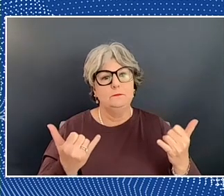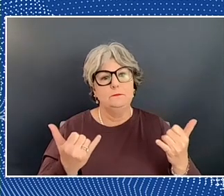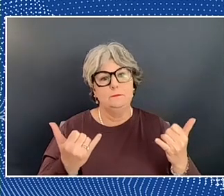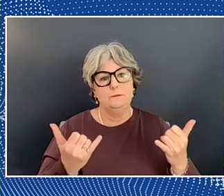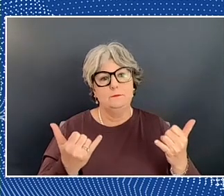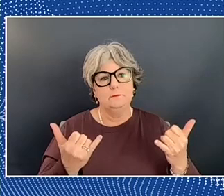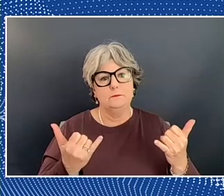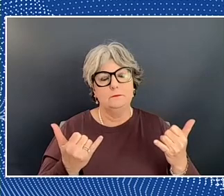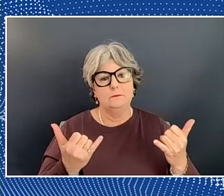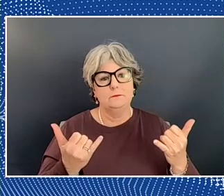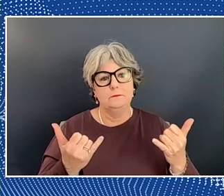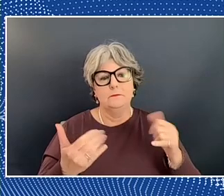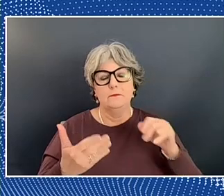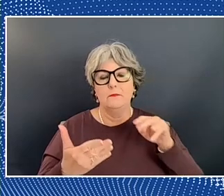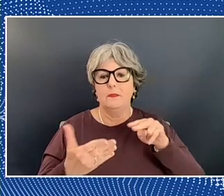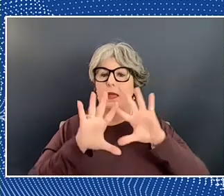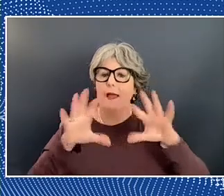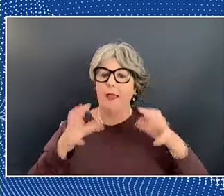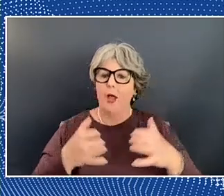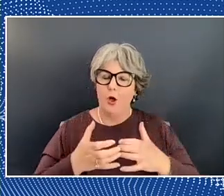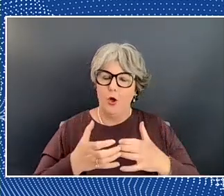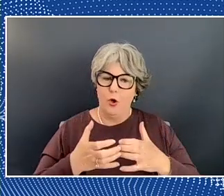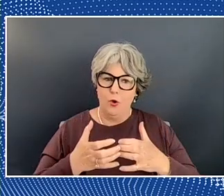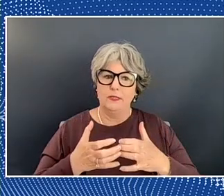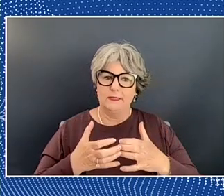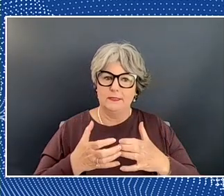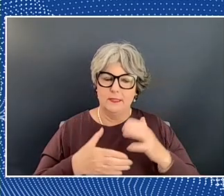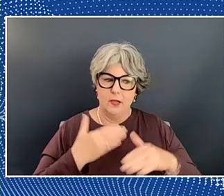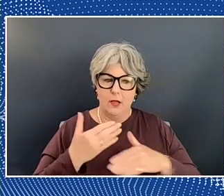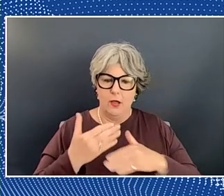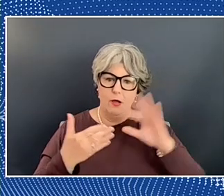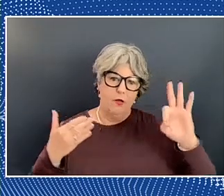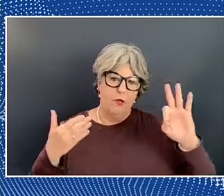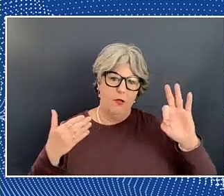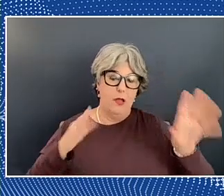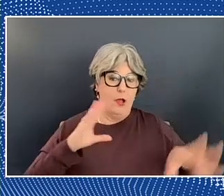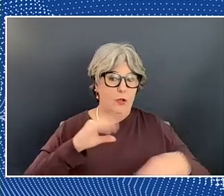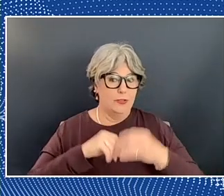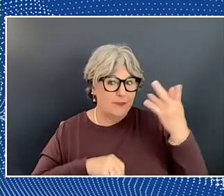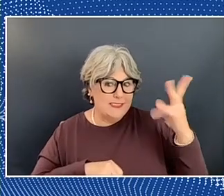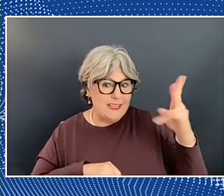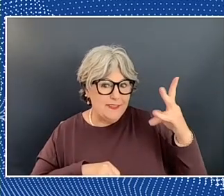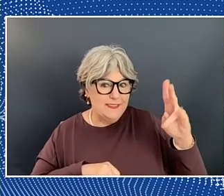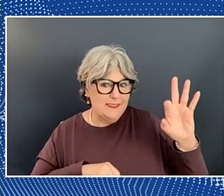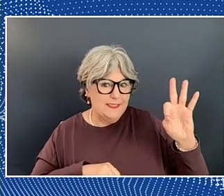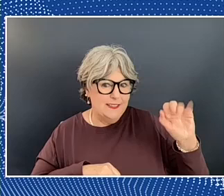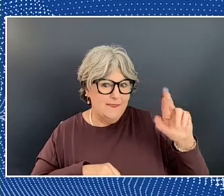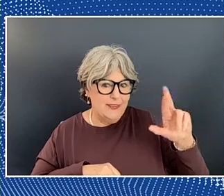as a holistic, all of the factors. There's 17 factors right now and we already know that that's a non-inclusive